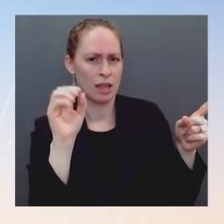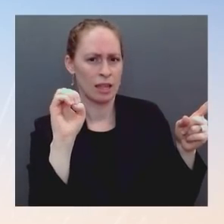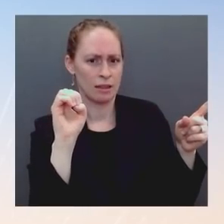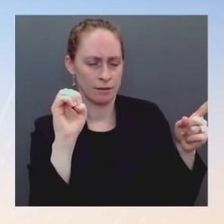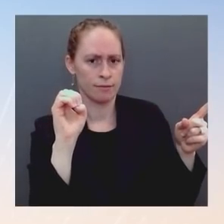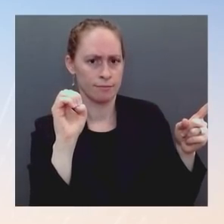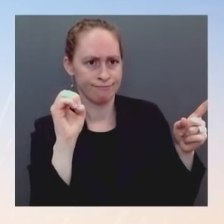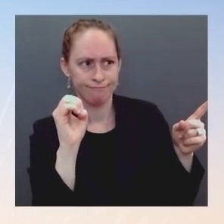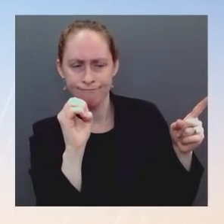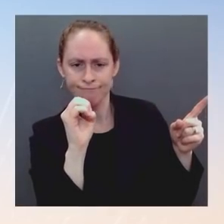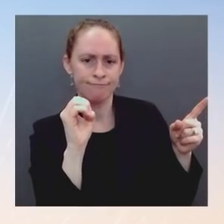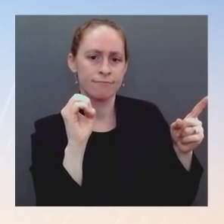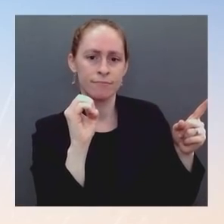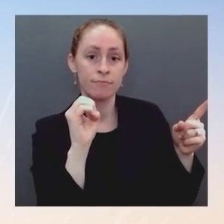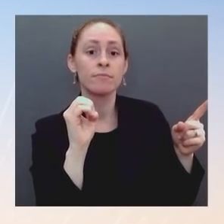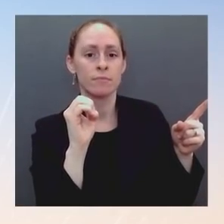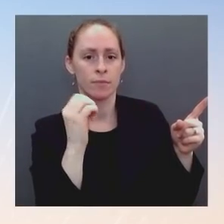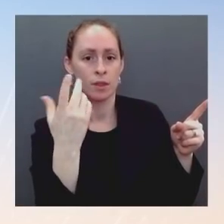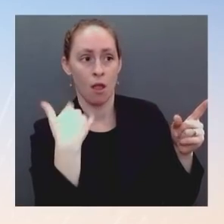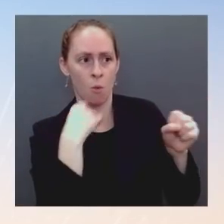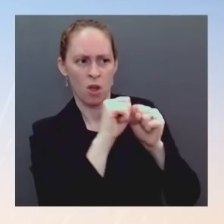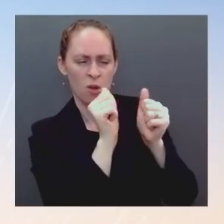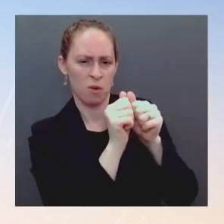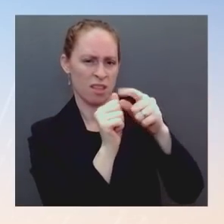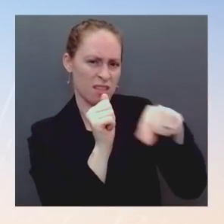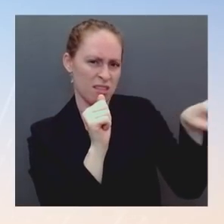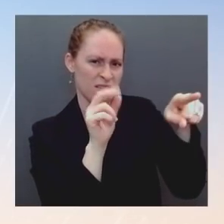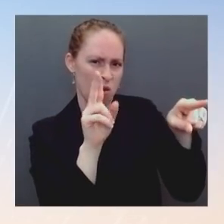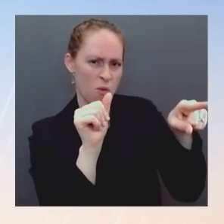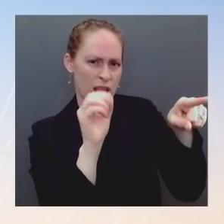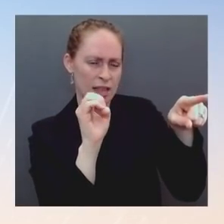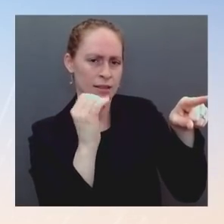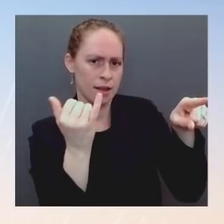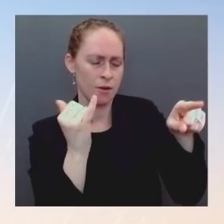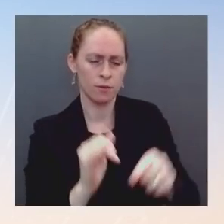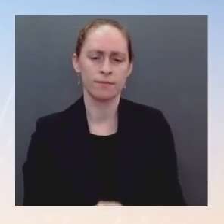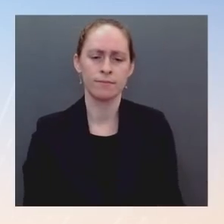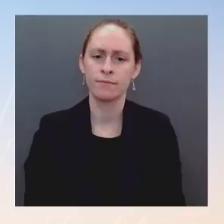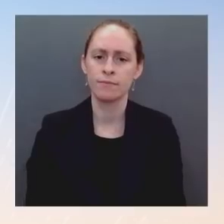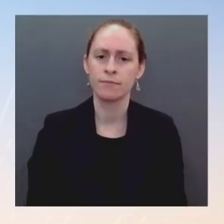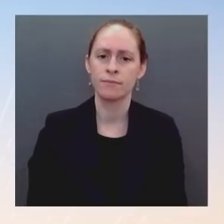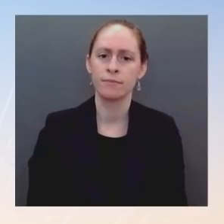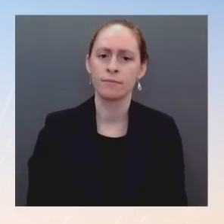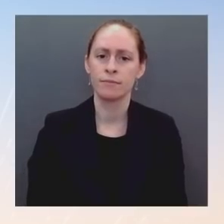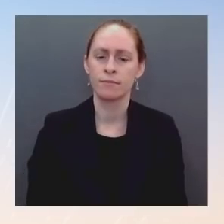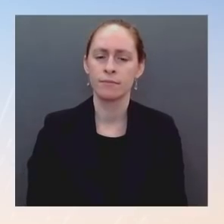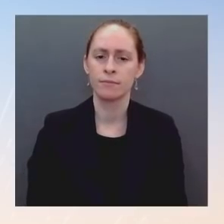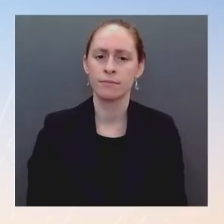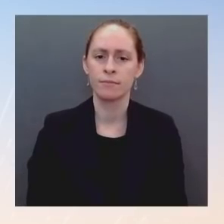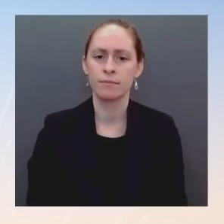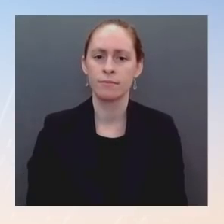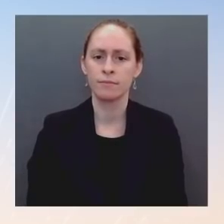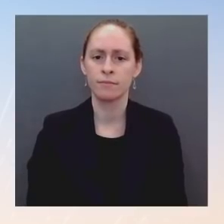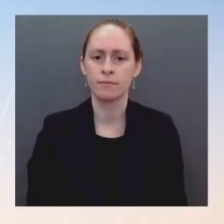I would say we are working quite closely with them. Again, my colleague will have more to speak to,